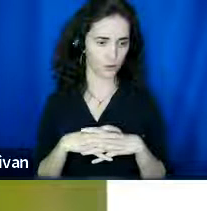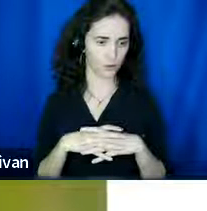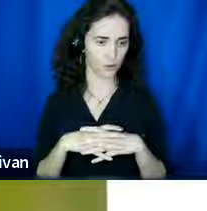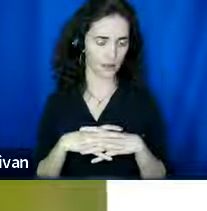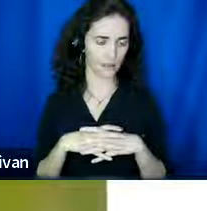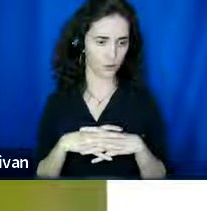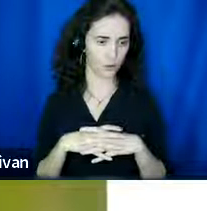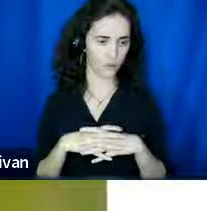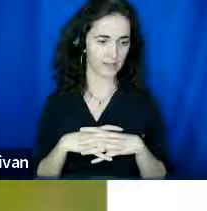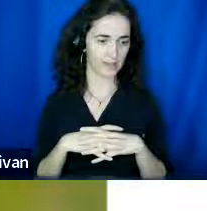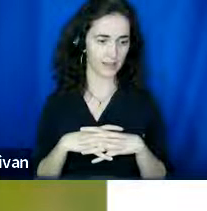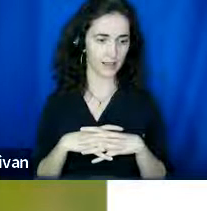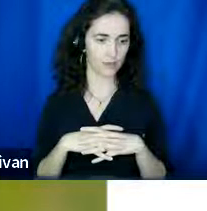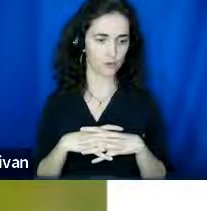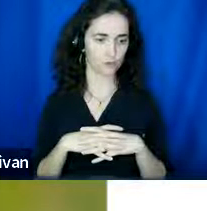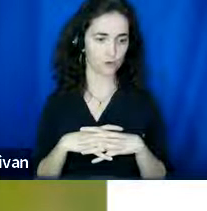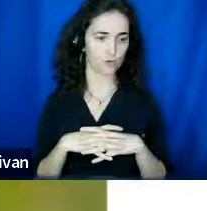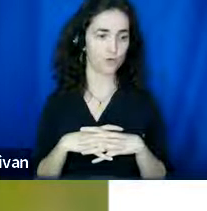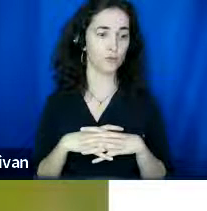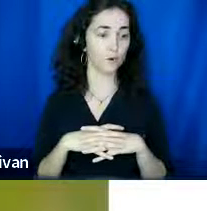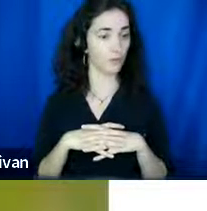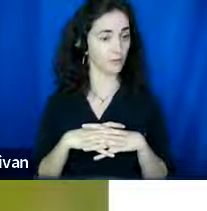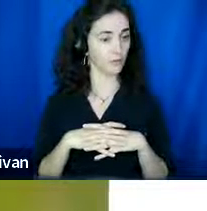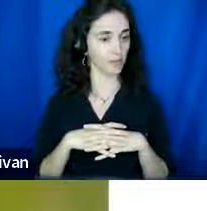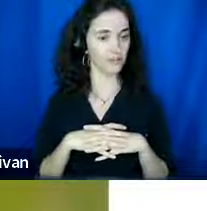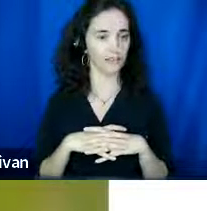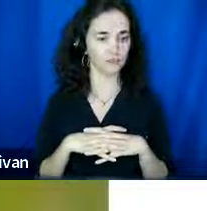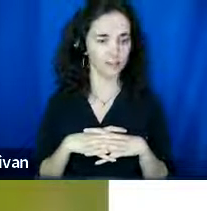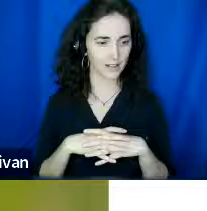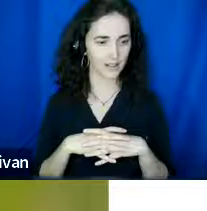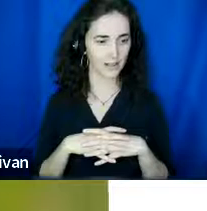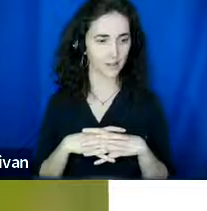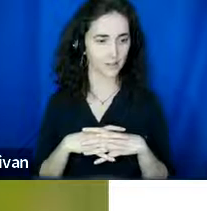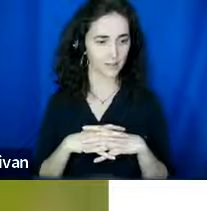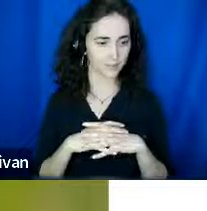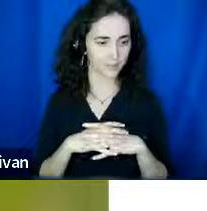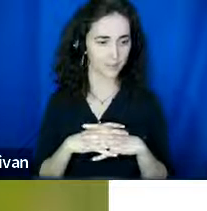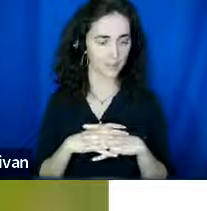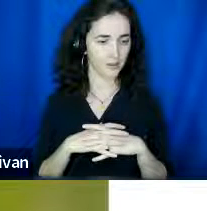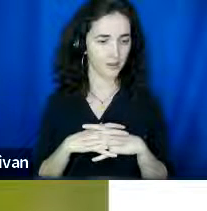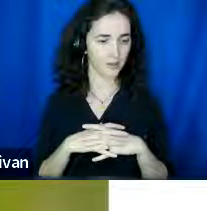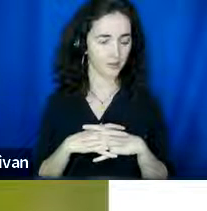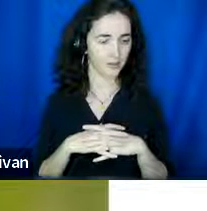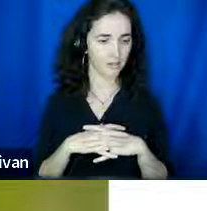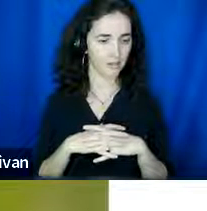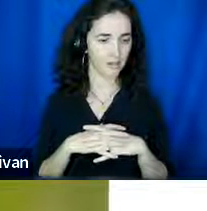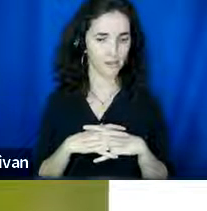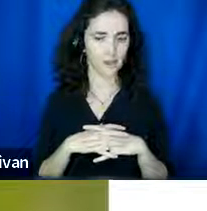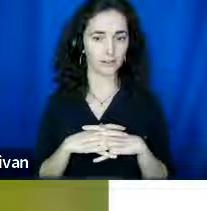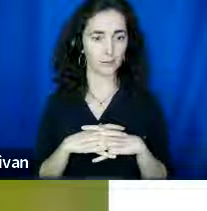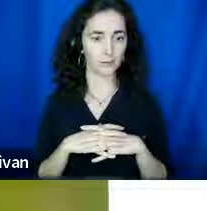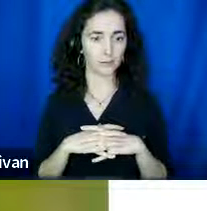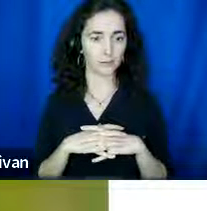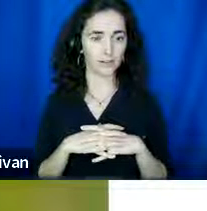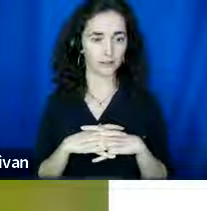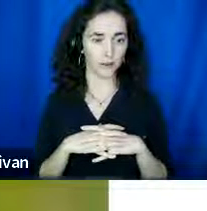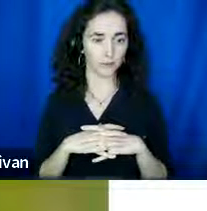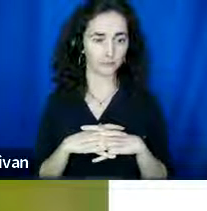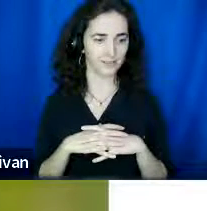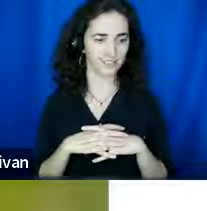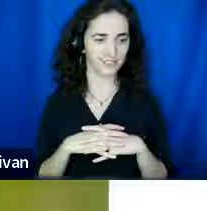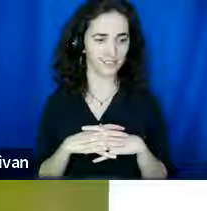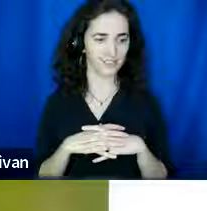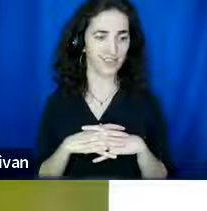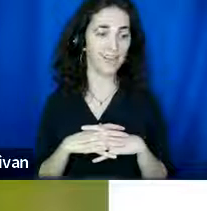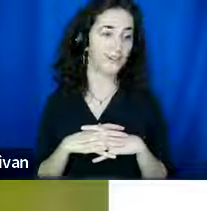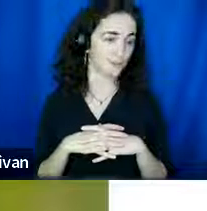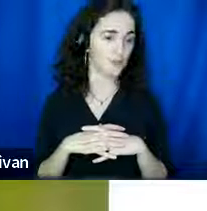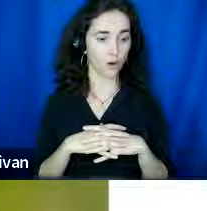I see true, true, true. True, Oh, one false, interesting lots of trues, and a lot of people are thinking about it.